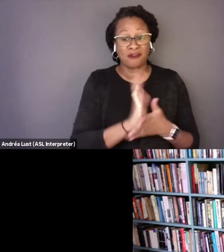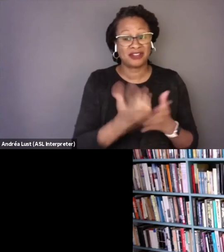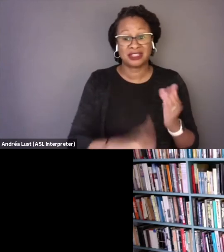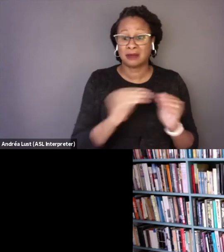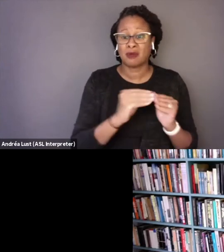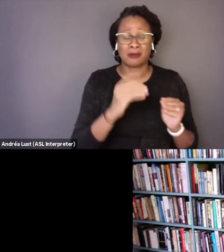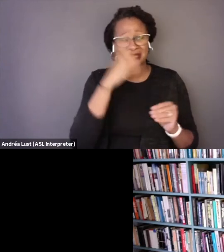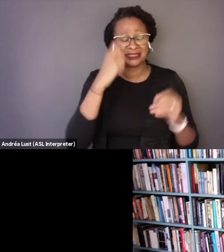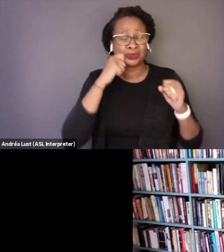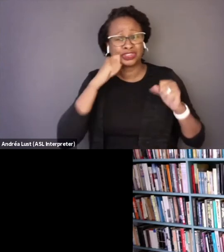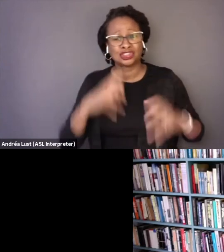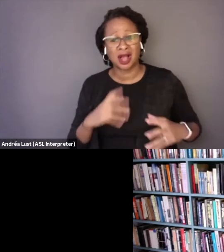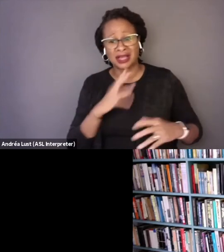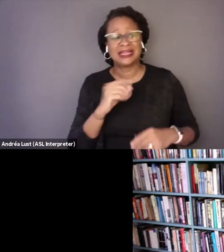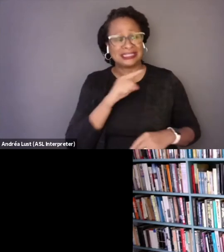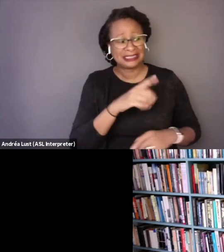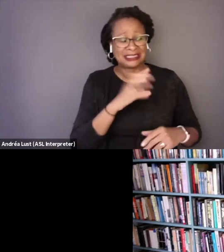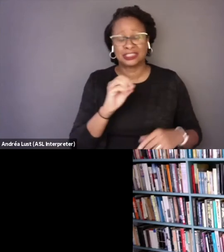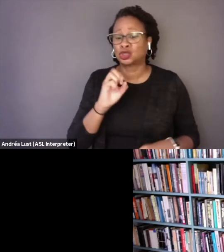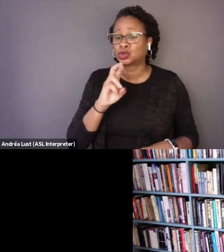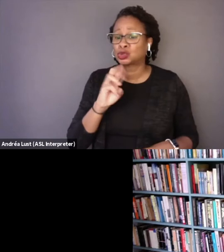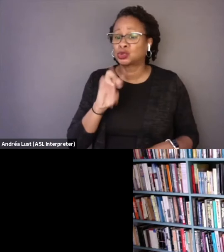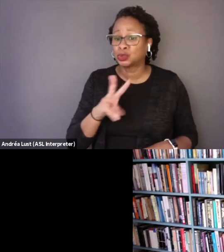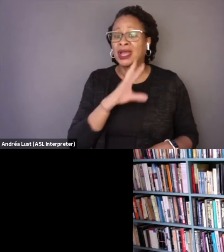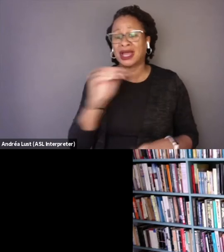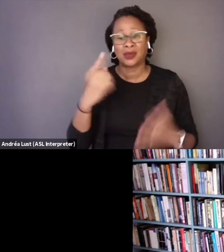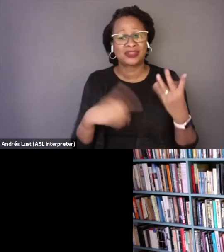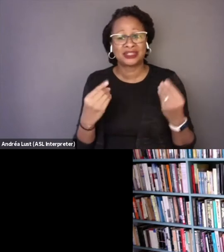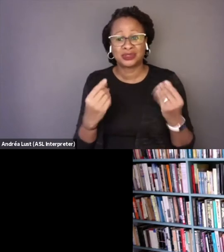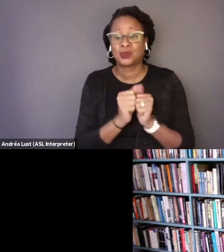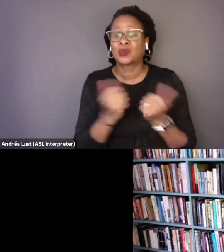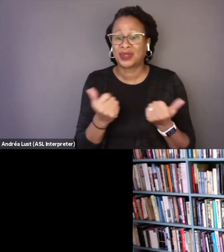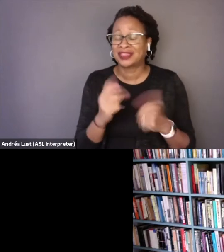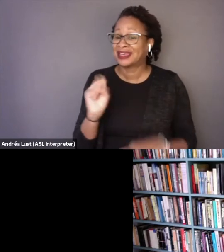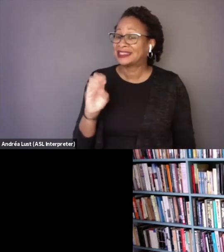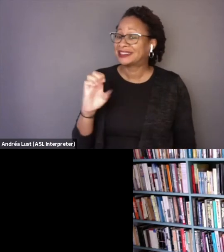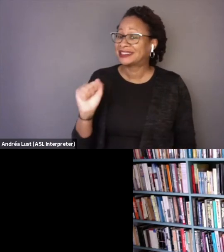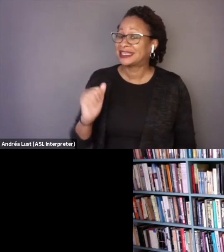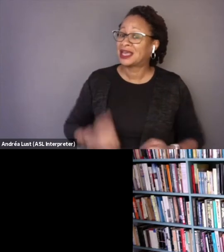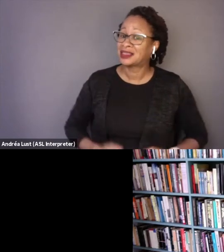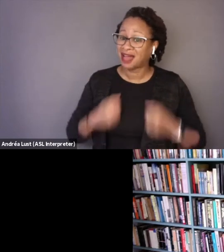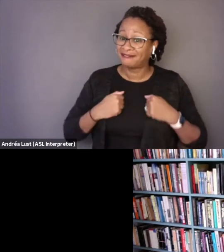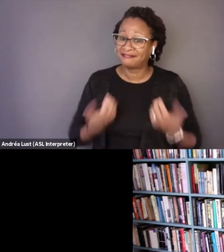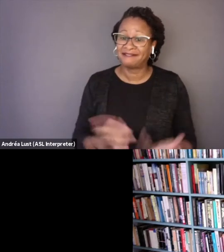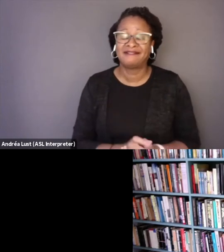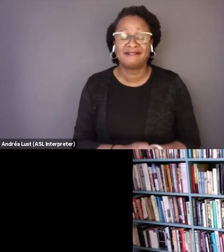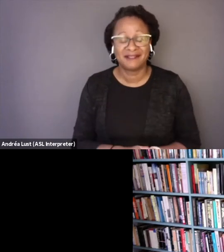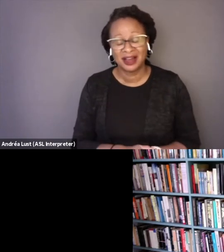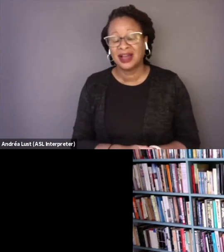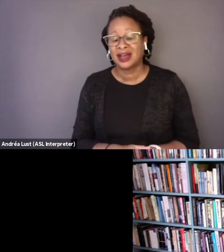about him and his crew's interaction with sea life. So, yeah, that was really part of the narrative arc